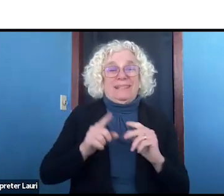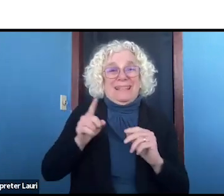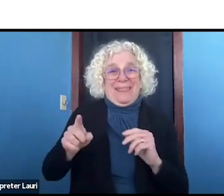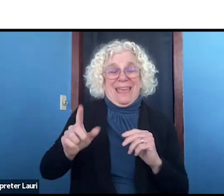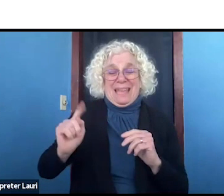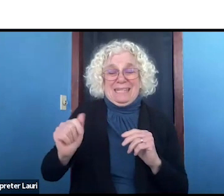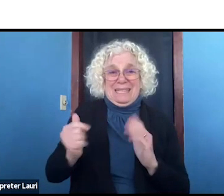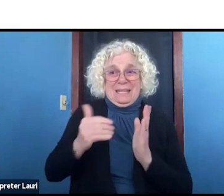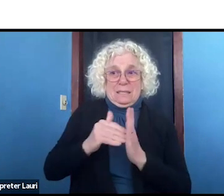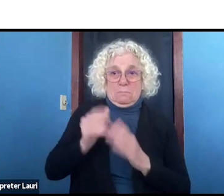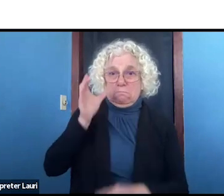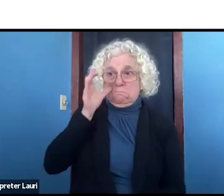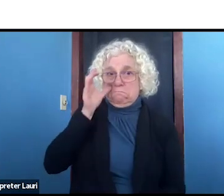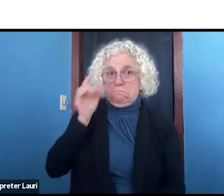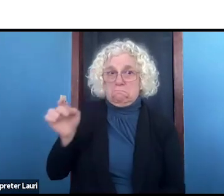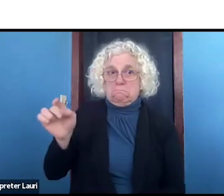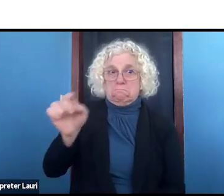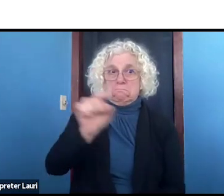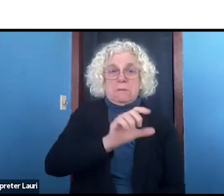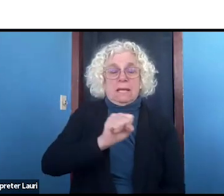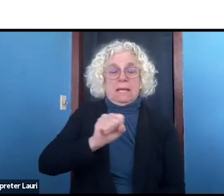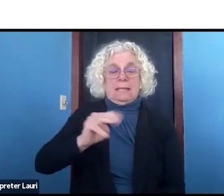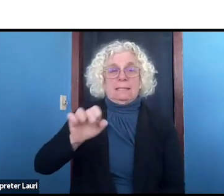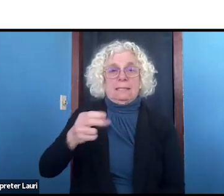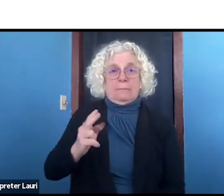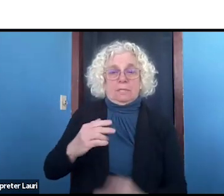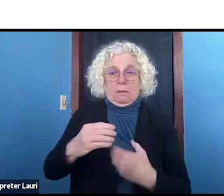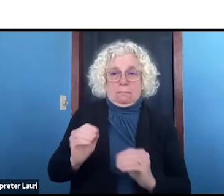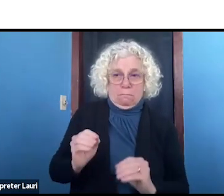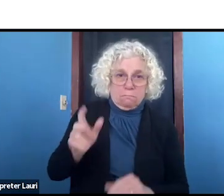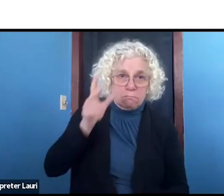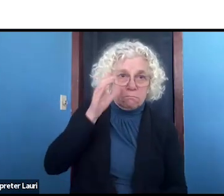and of Sampson's office so that we can make sure that we're being responsive.